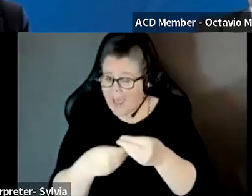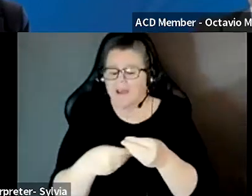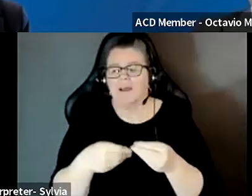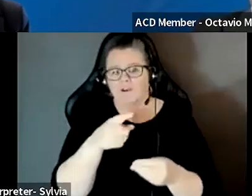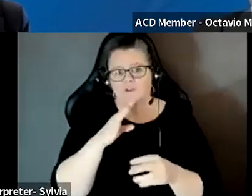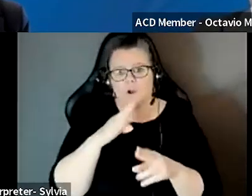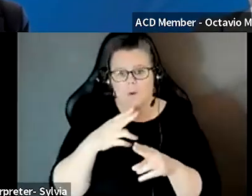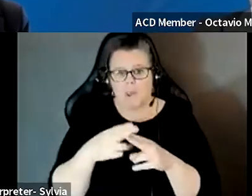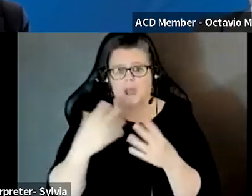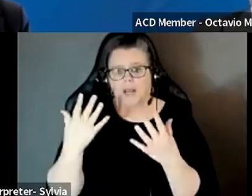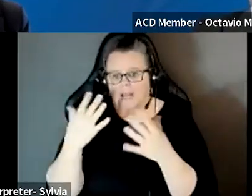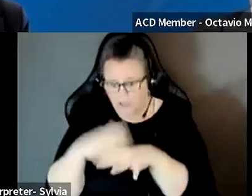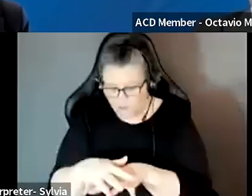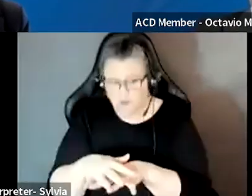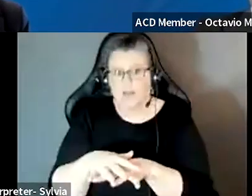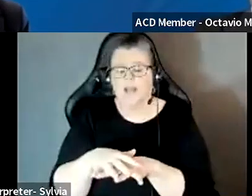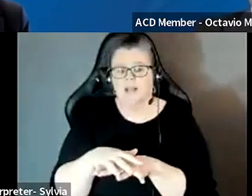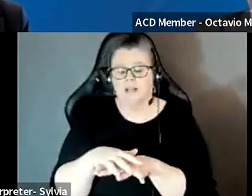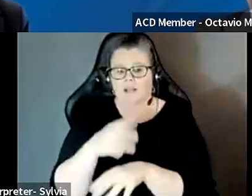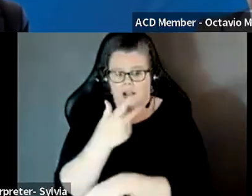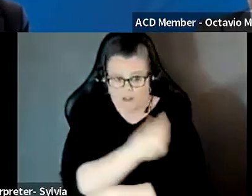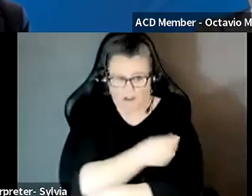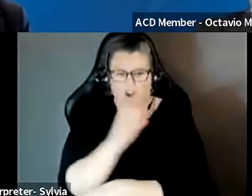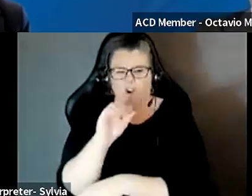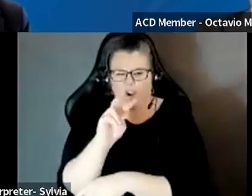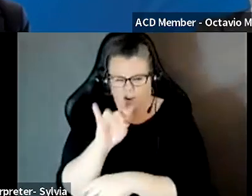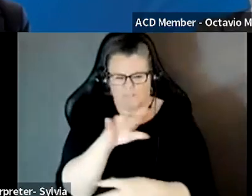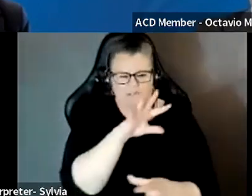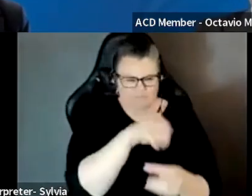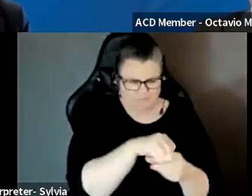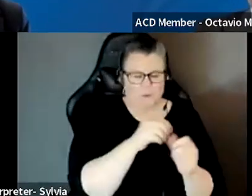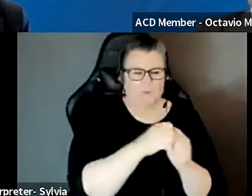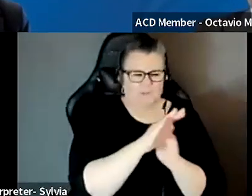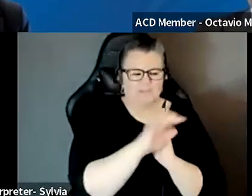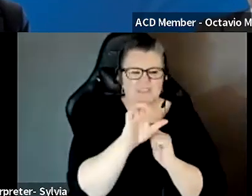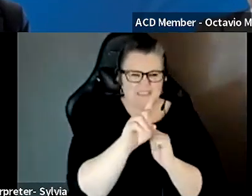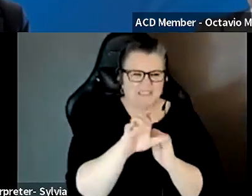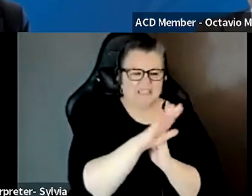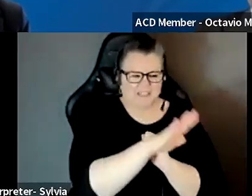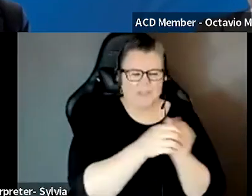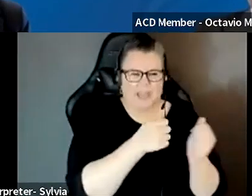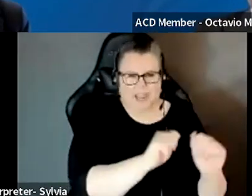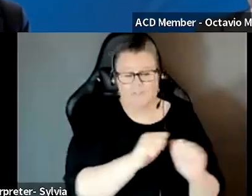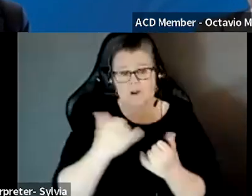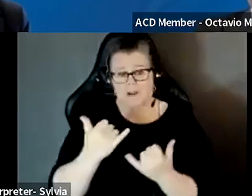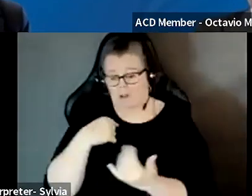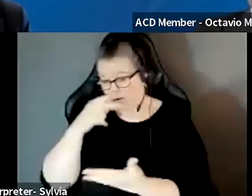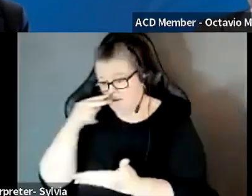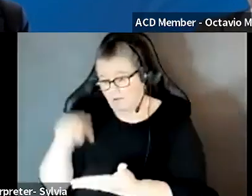of COVID vaccine back into the rest of the CDC efforts, when I look at the childhood vaccine coverage levels and what's happened as a result in COVID,